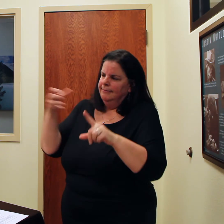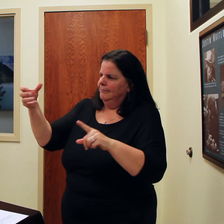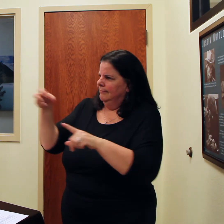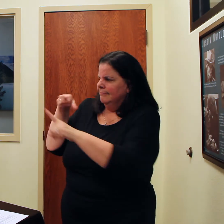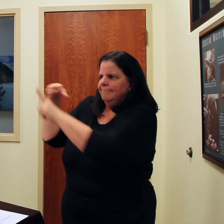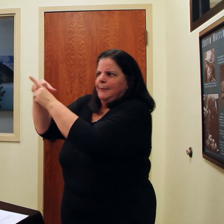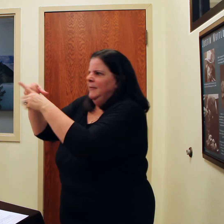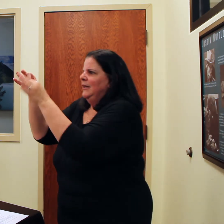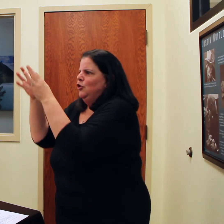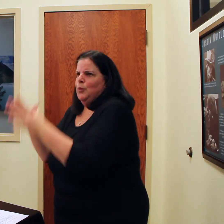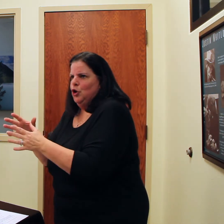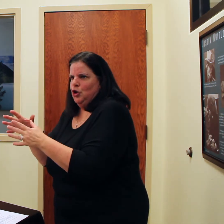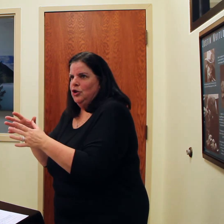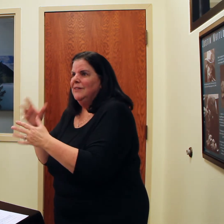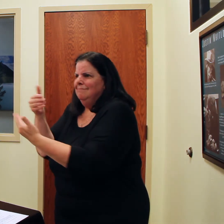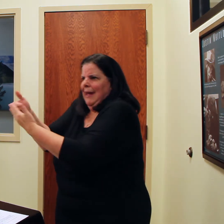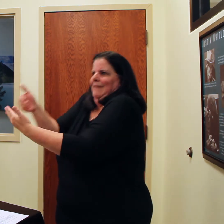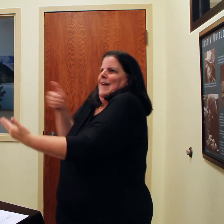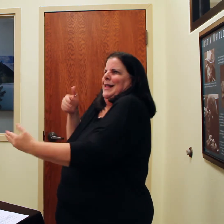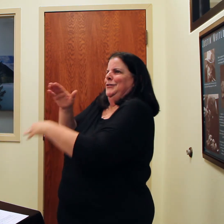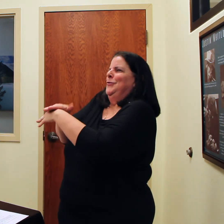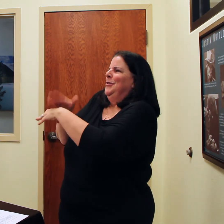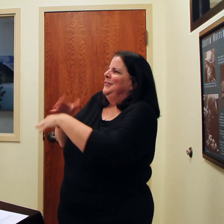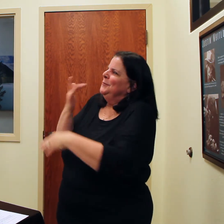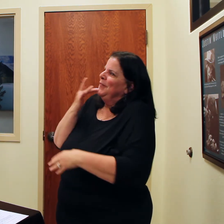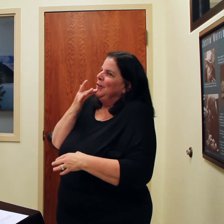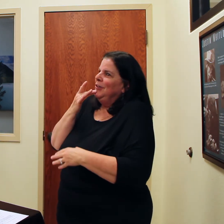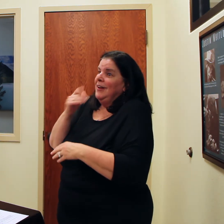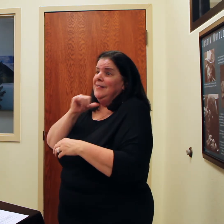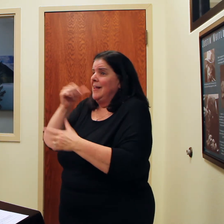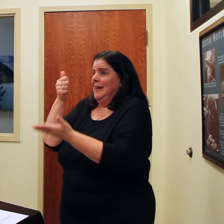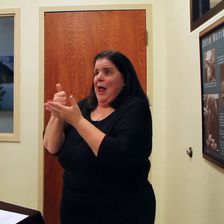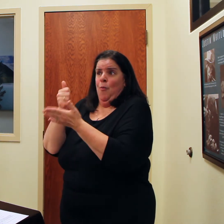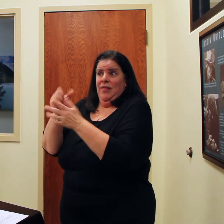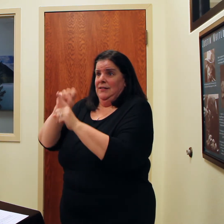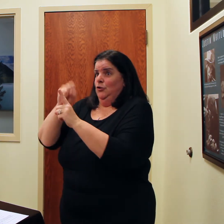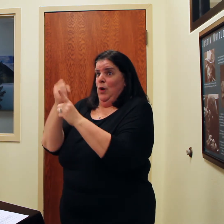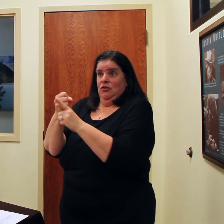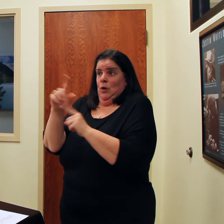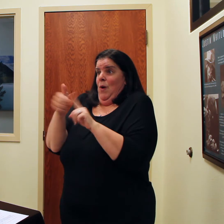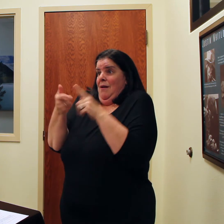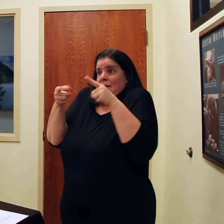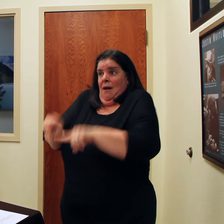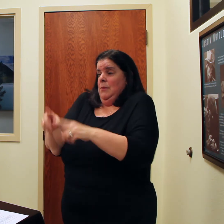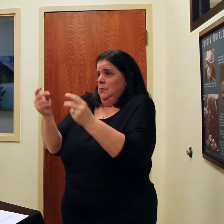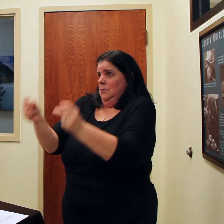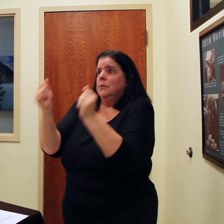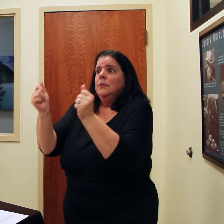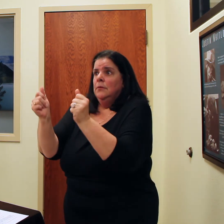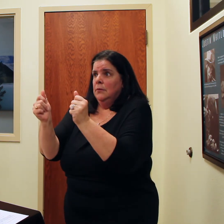you can give it a guess, but that doesn't help the situation at hand. That's one thing that I'm working on,